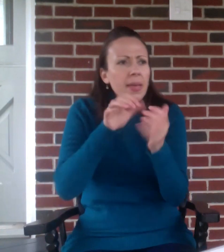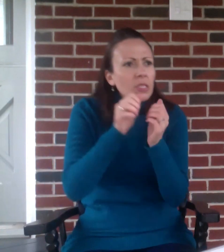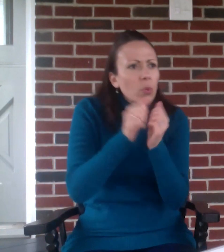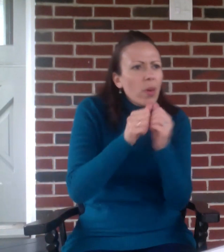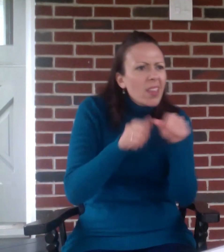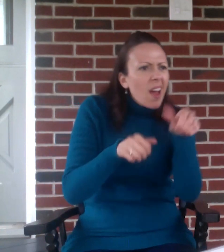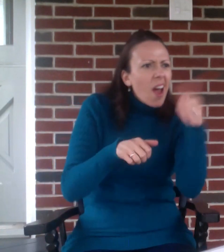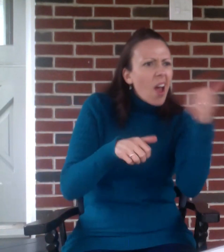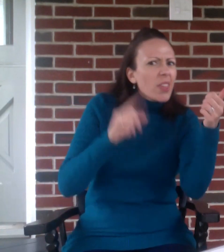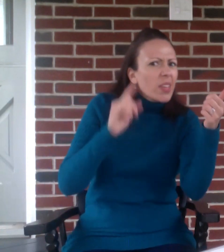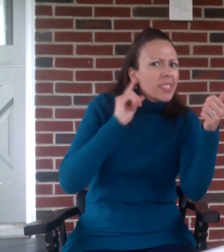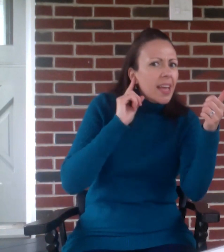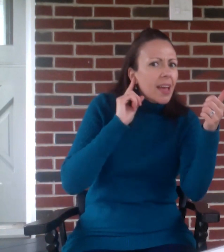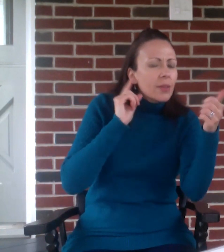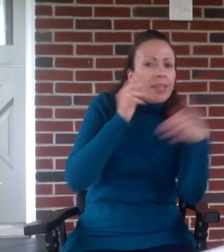and the rustle of leaves.